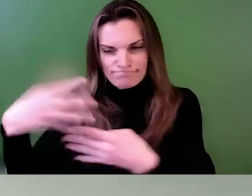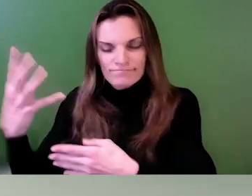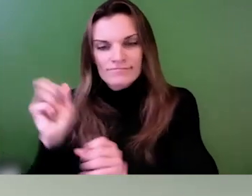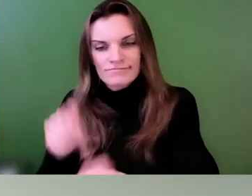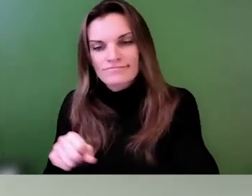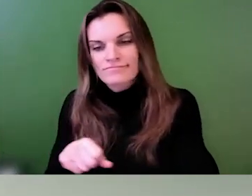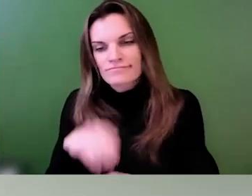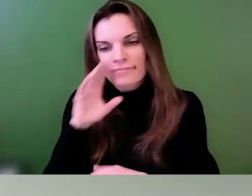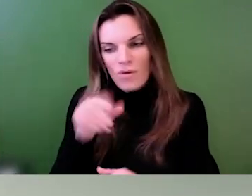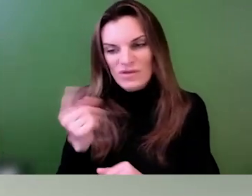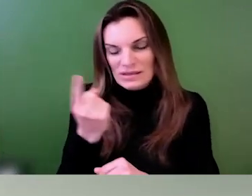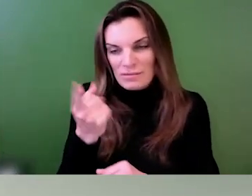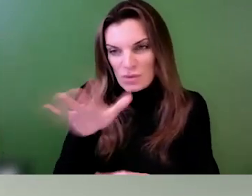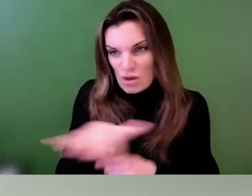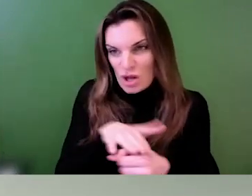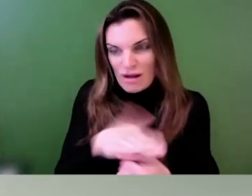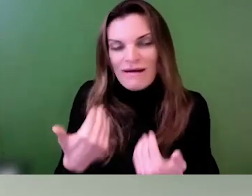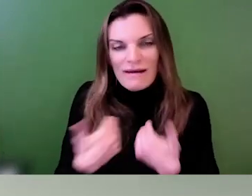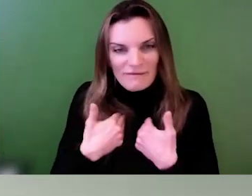is someone in your area there.